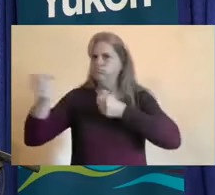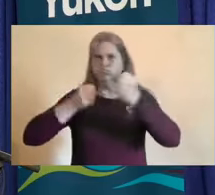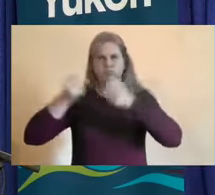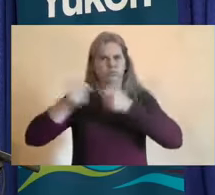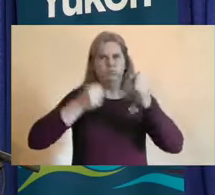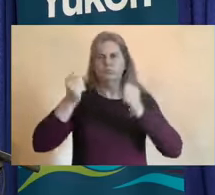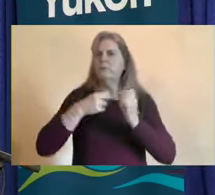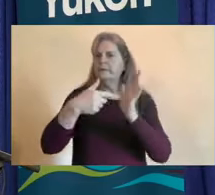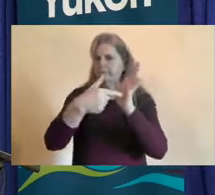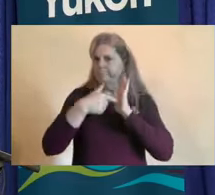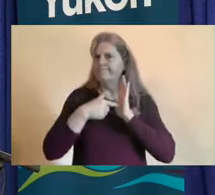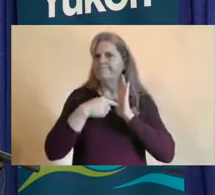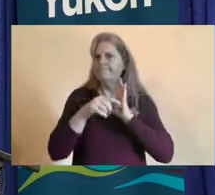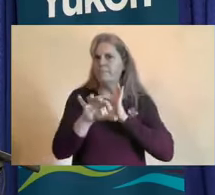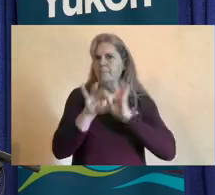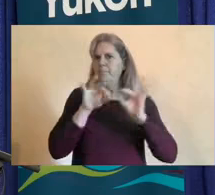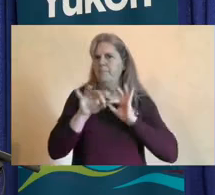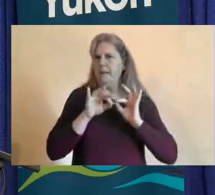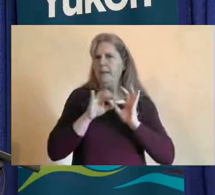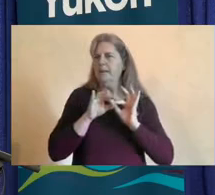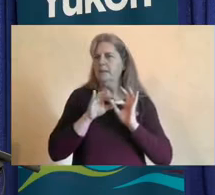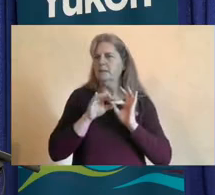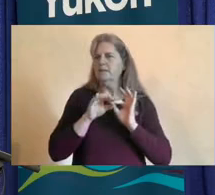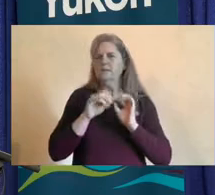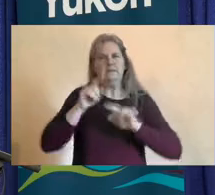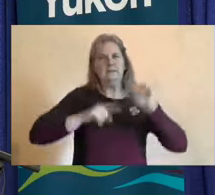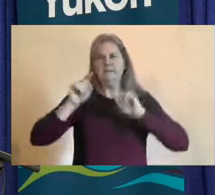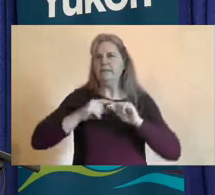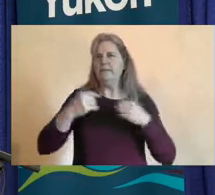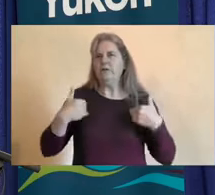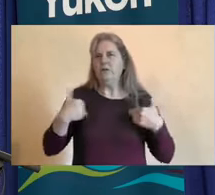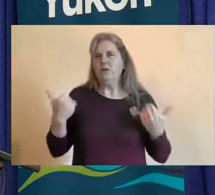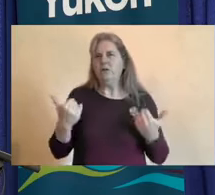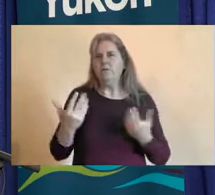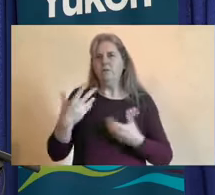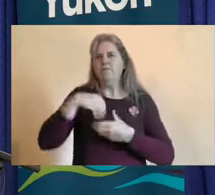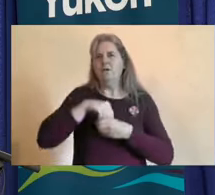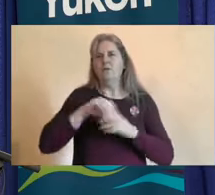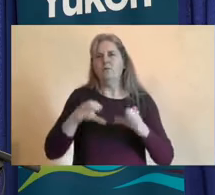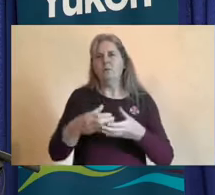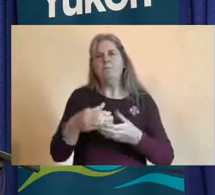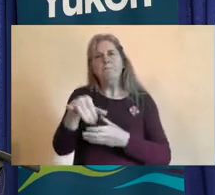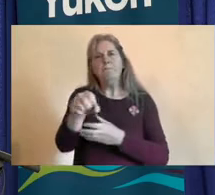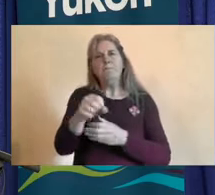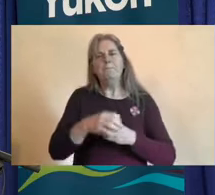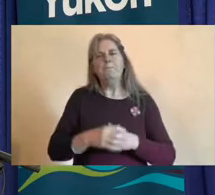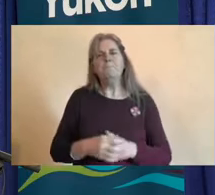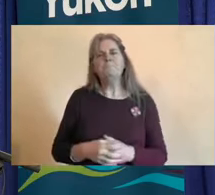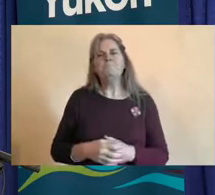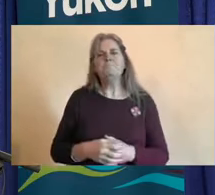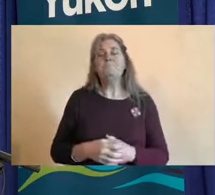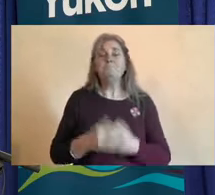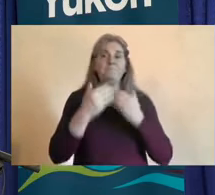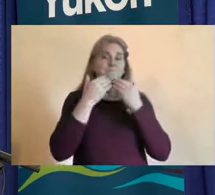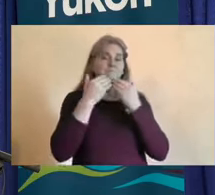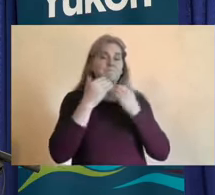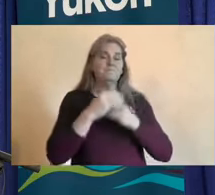that representation of Yukon youth. Merci.